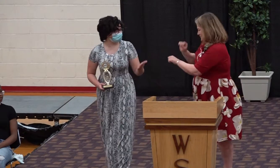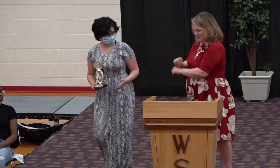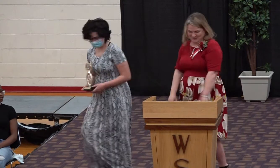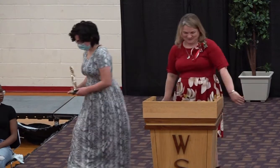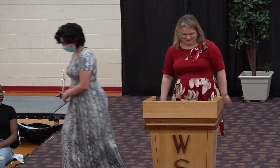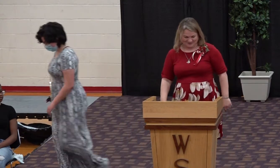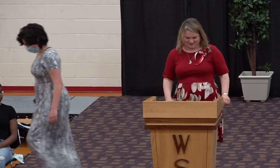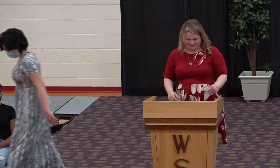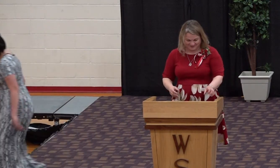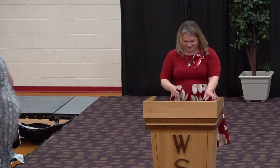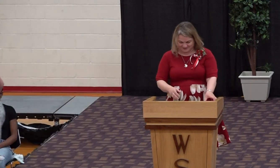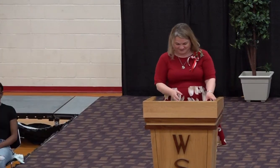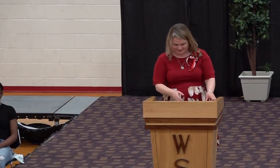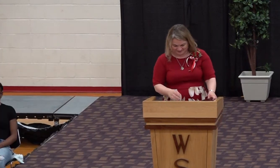Congratulations. Awesome job!